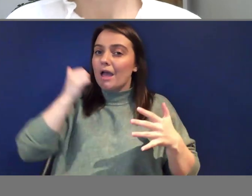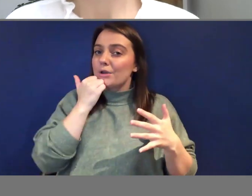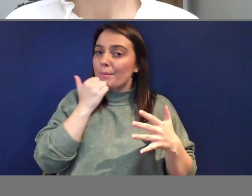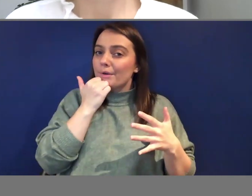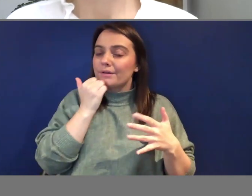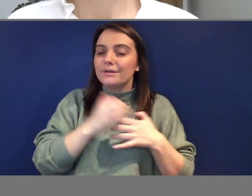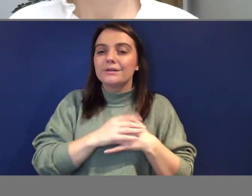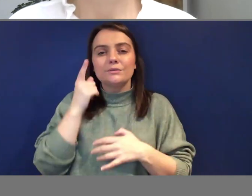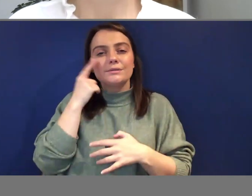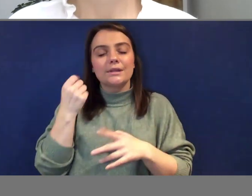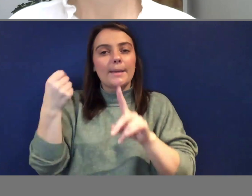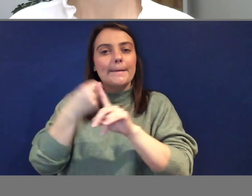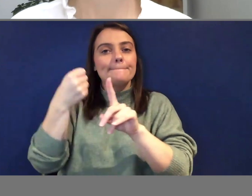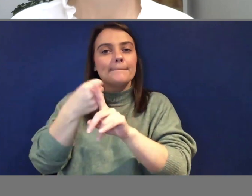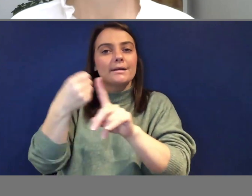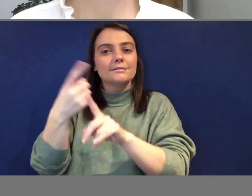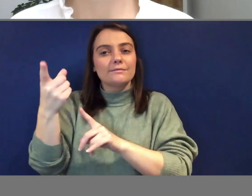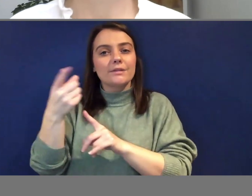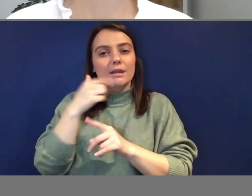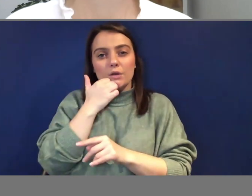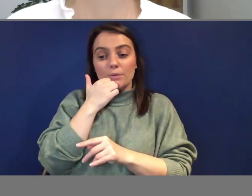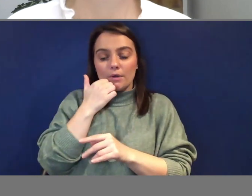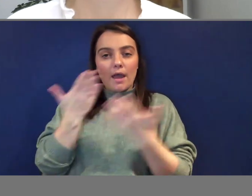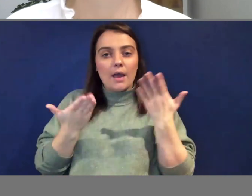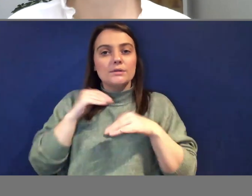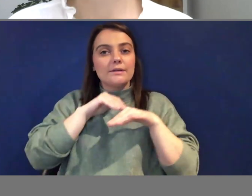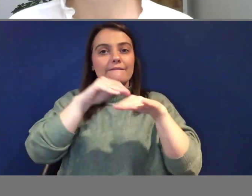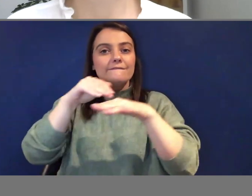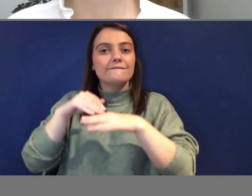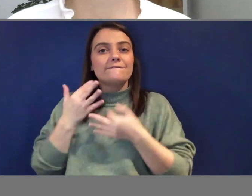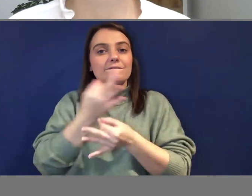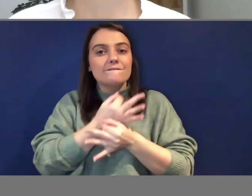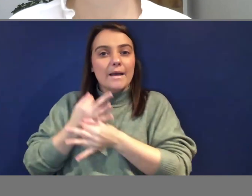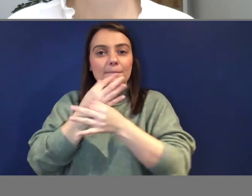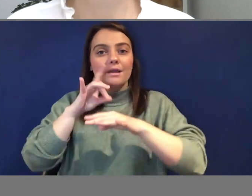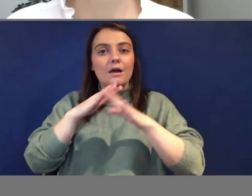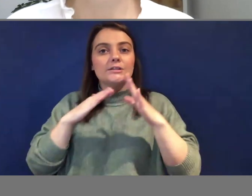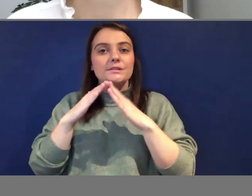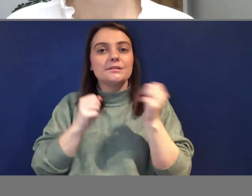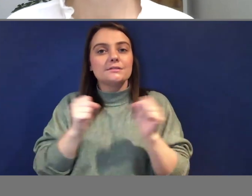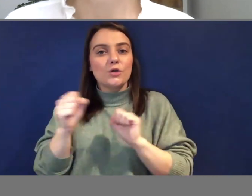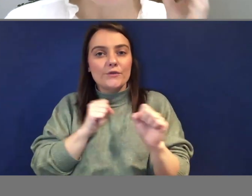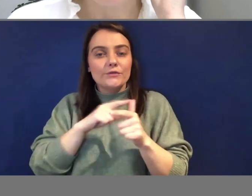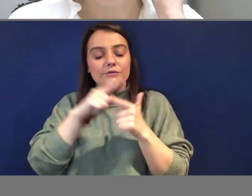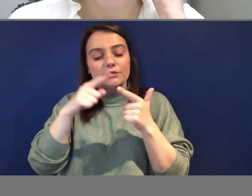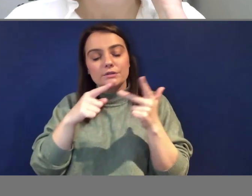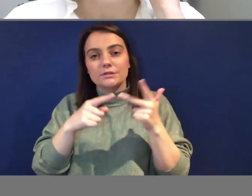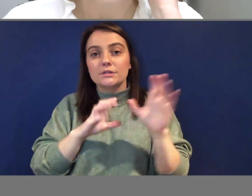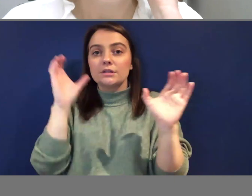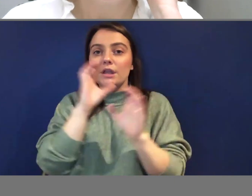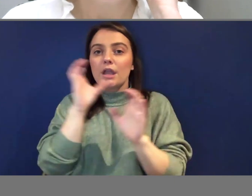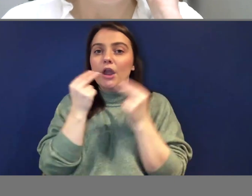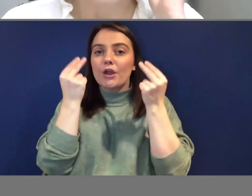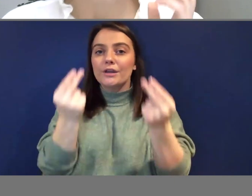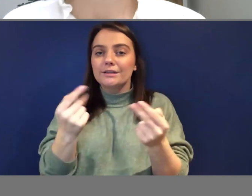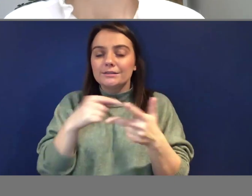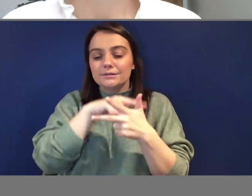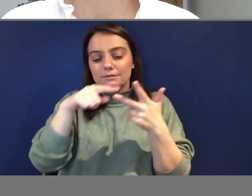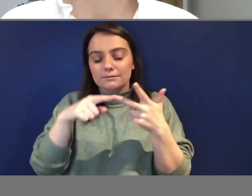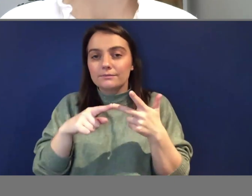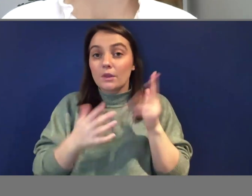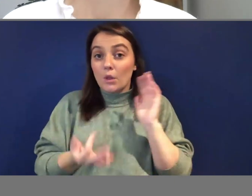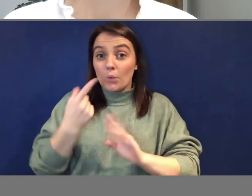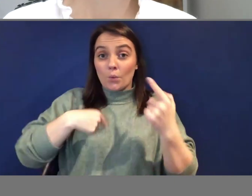impact of that on families Hospital Services care needs you know if we can try and design out some